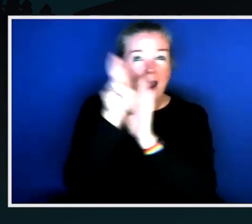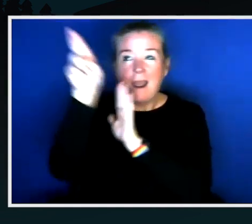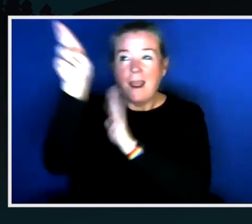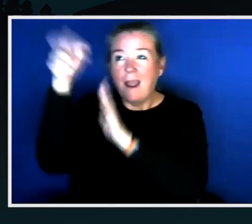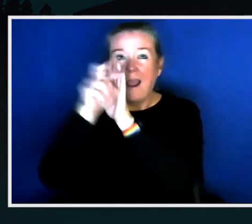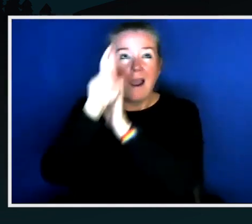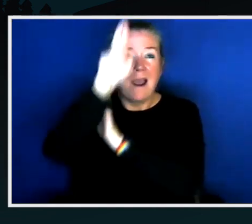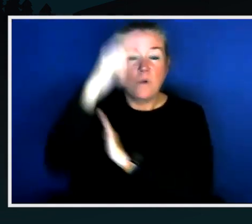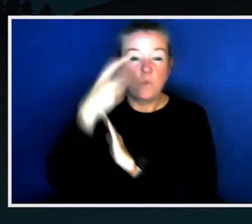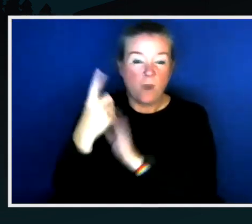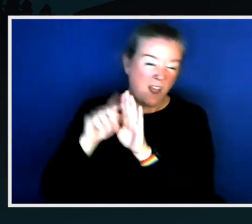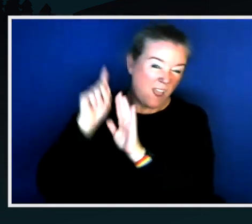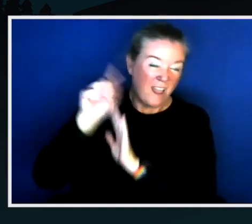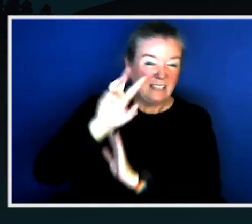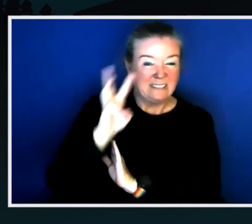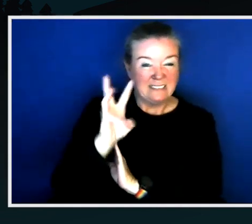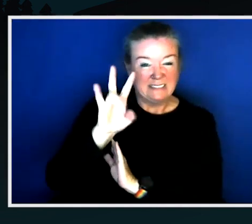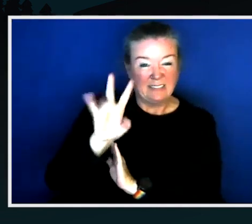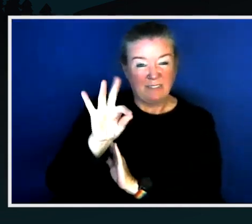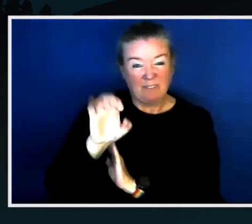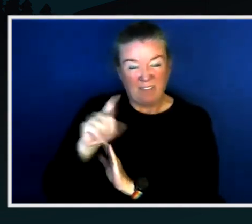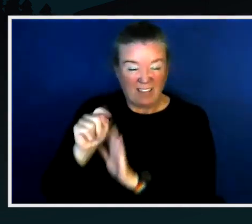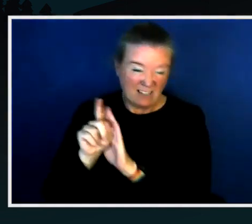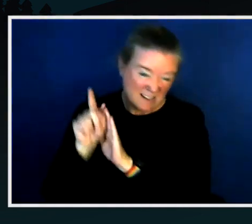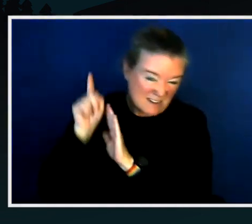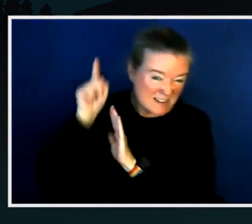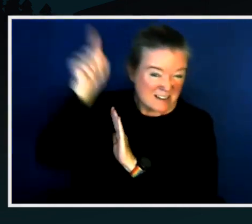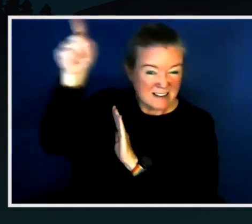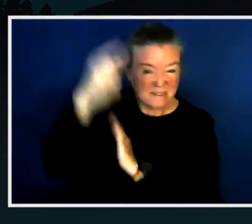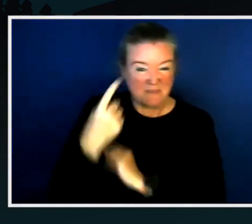One rocket reaches a record altitude of 67 feet.